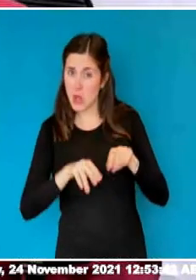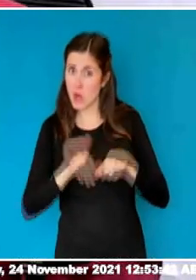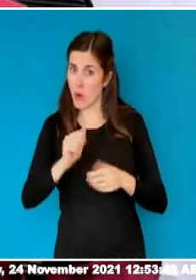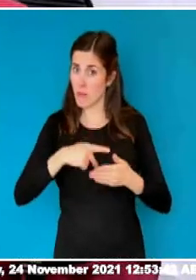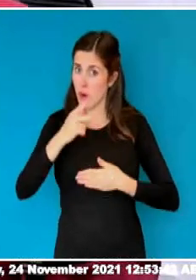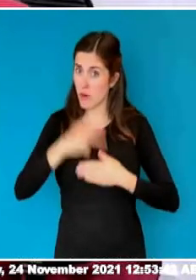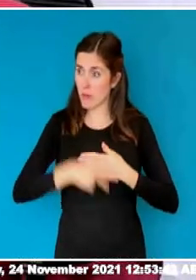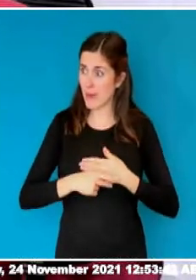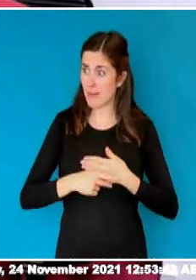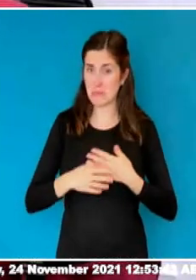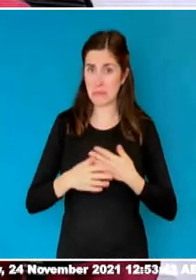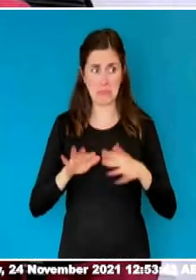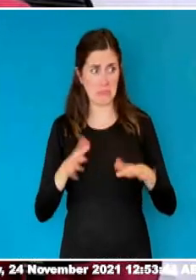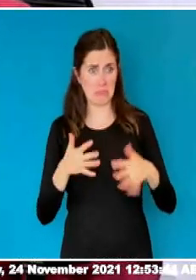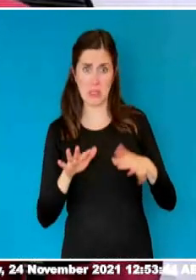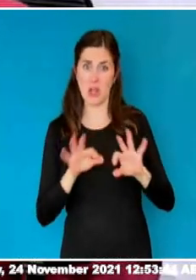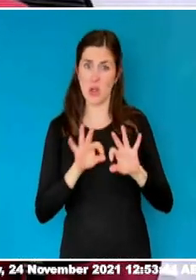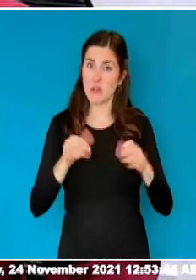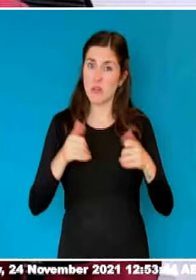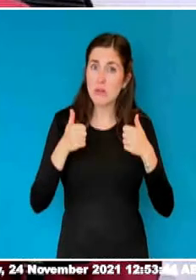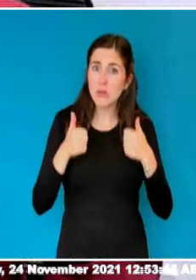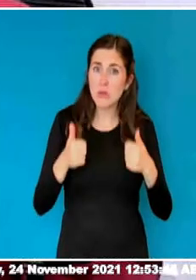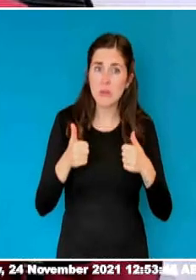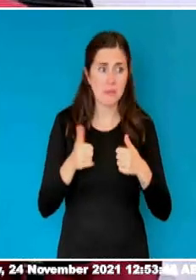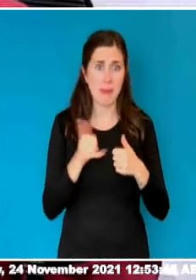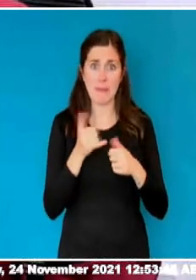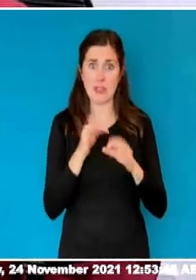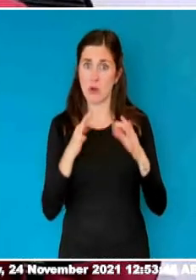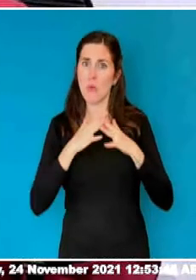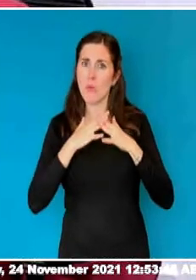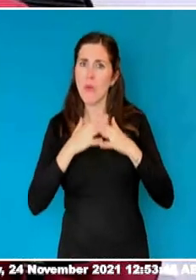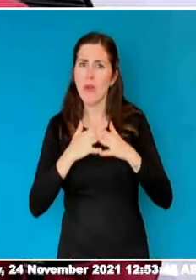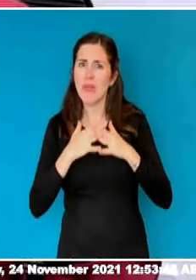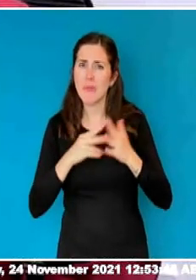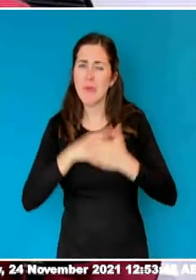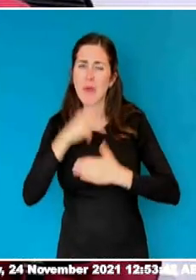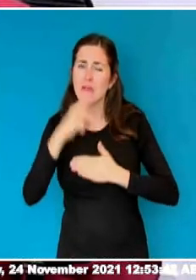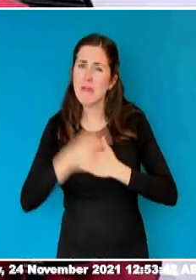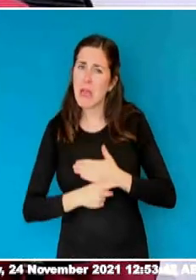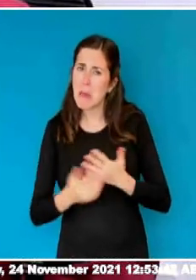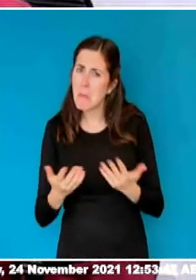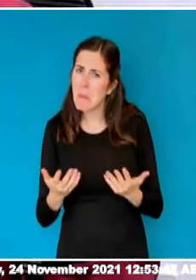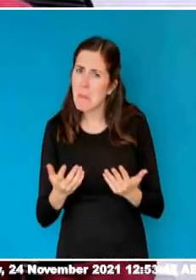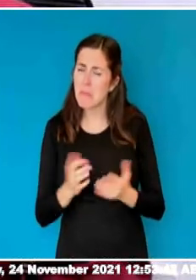(b) a valuable tool in increasing disability employment?